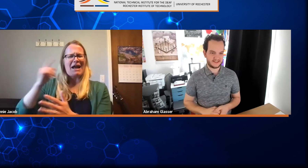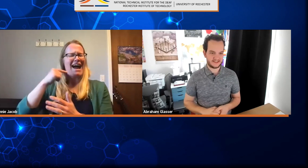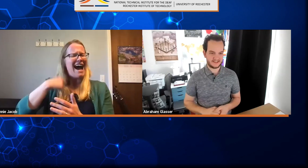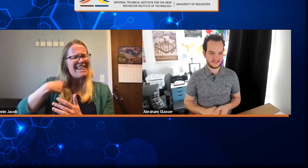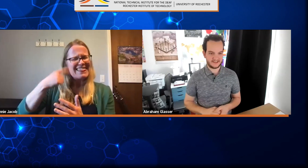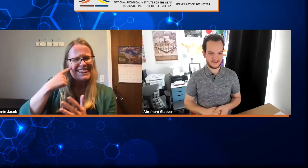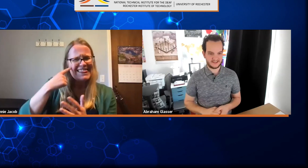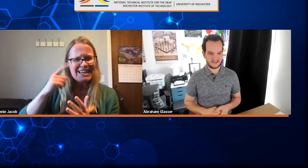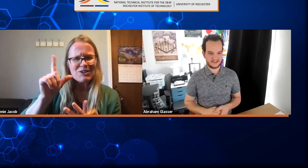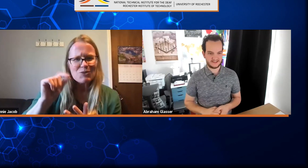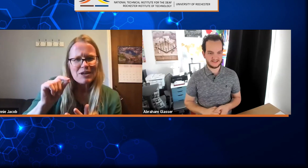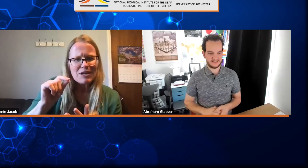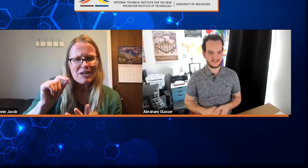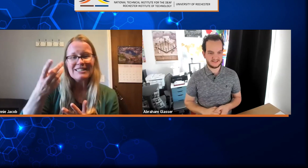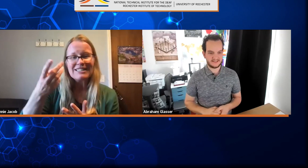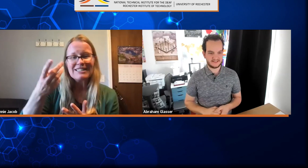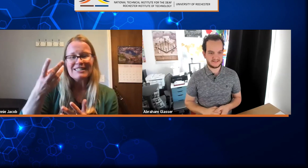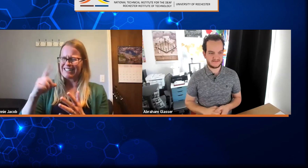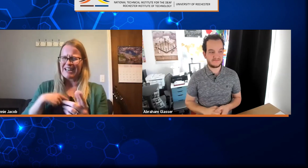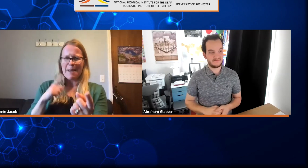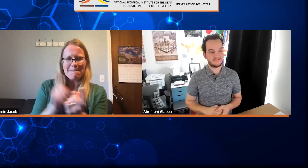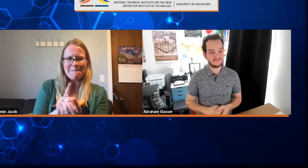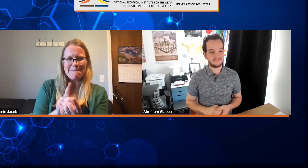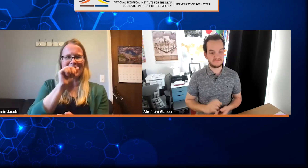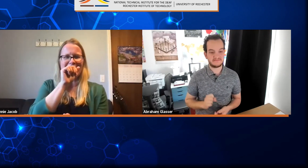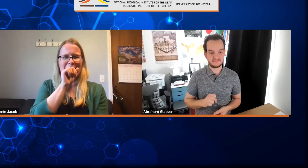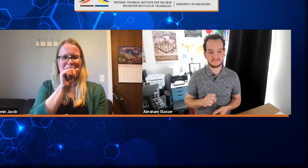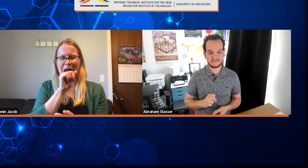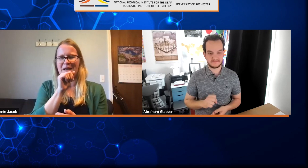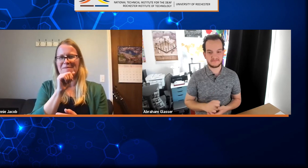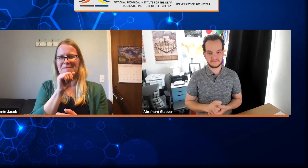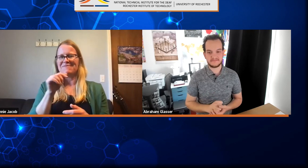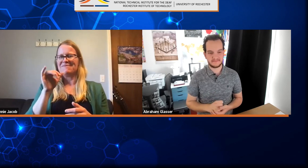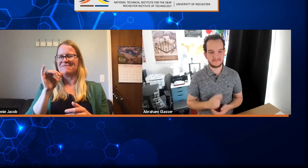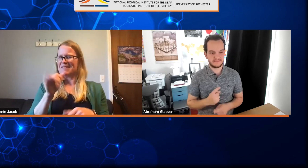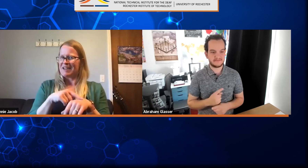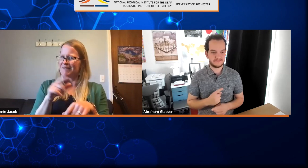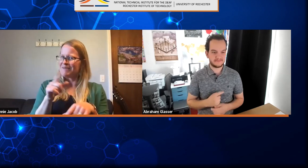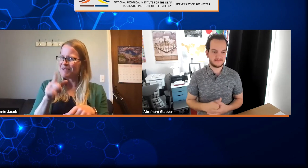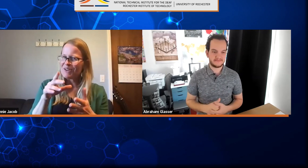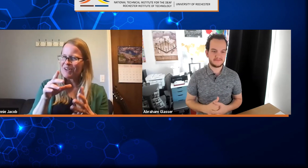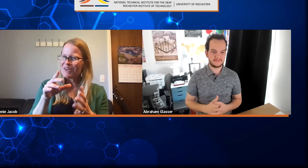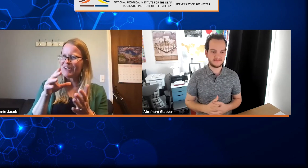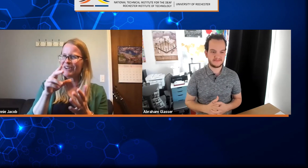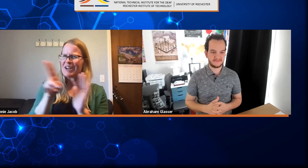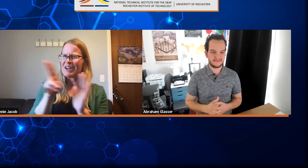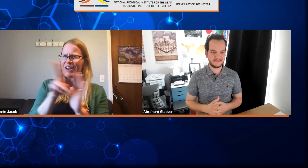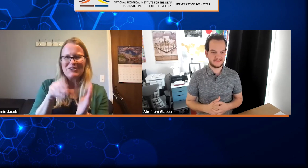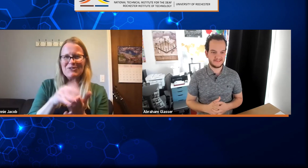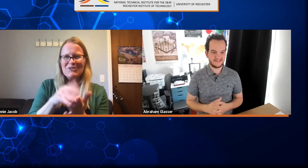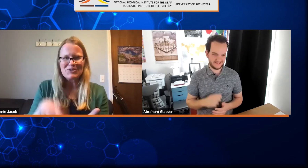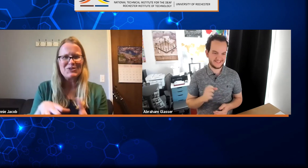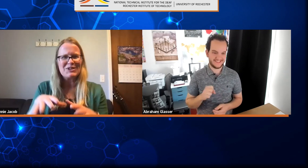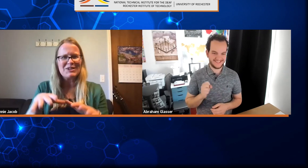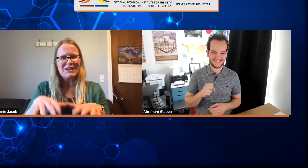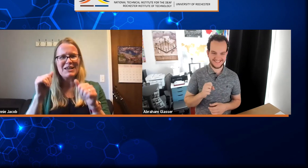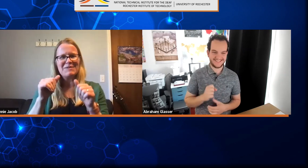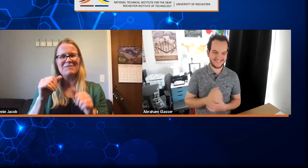a while back. I think it was in 2016 that we first met. Right. And at that time, you were still an undergraduate student